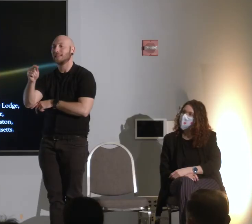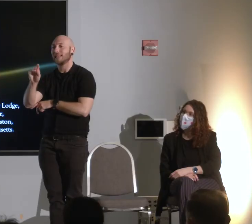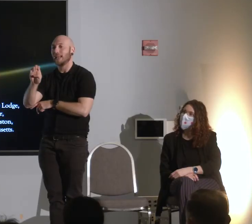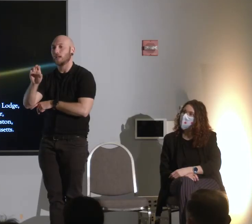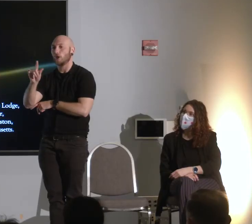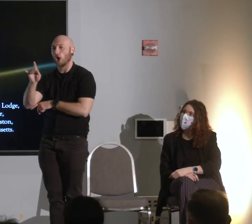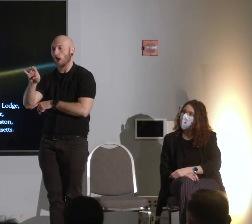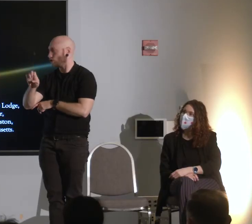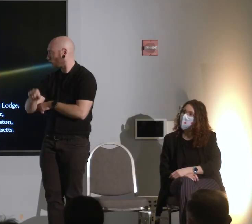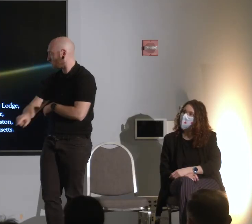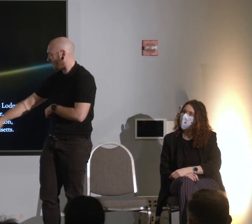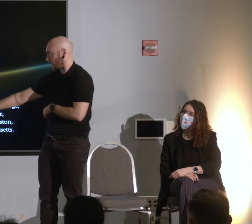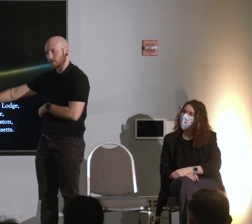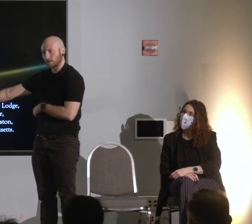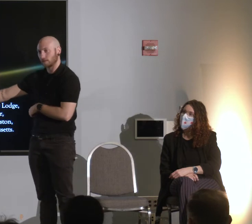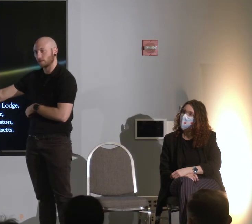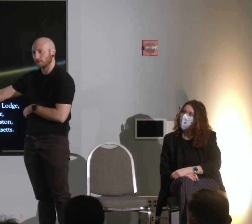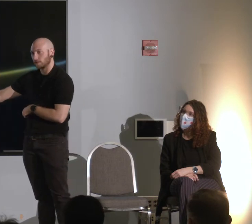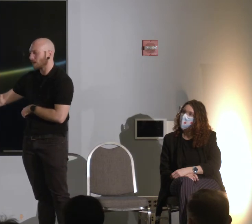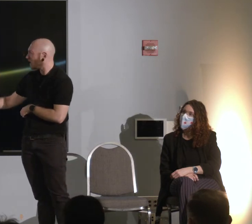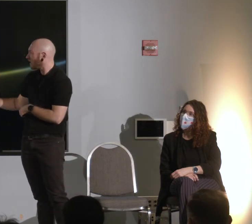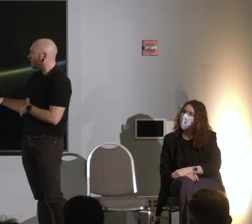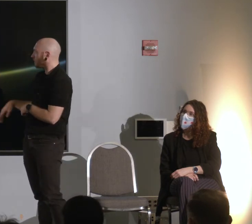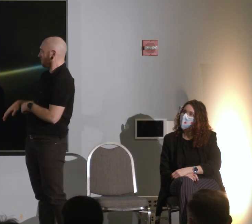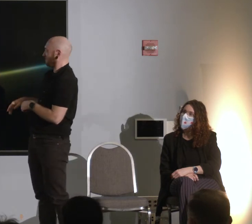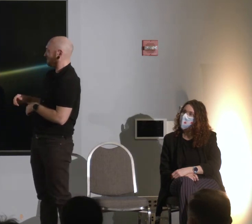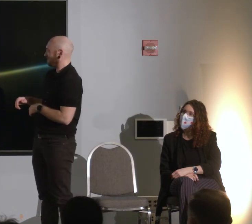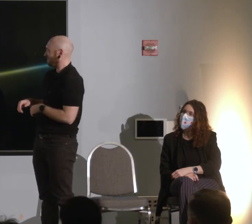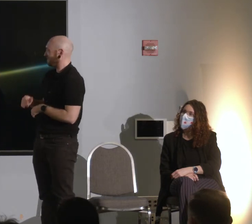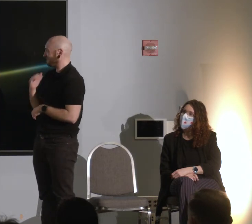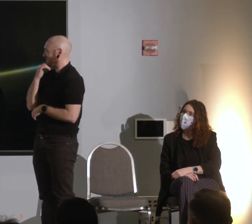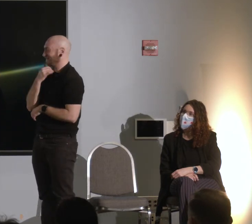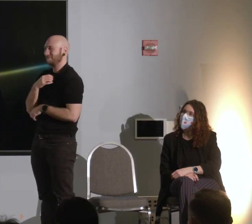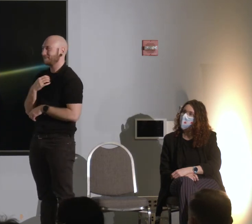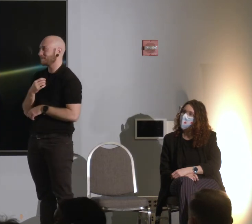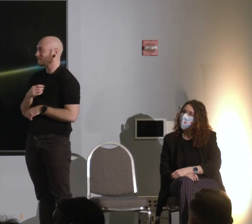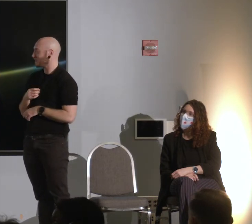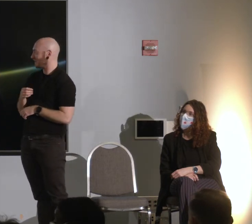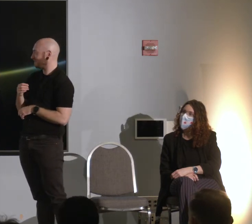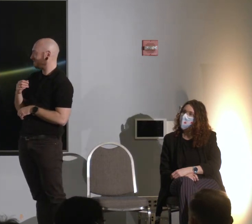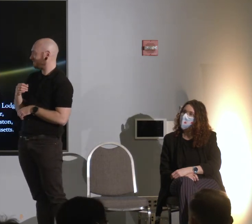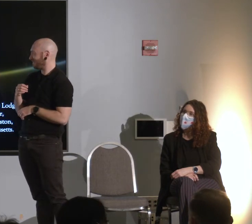The building neither Georgian or Greek, neither Gothic nor Richardsonian Romanesqueops we lost it.